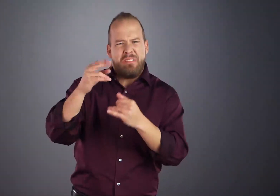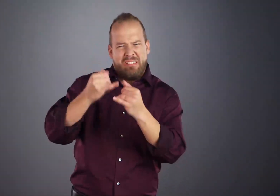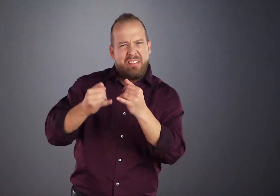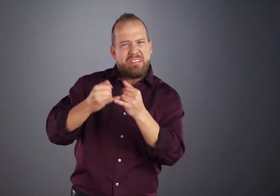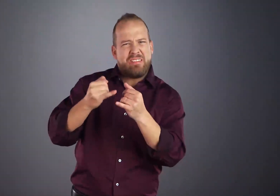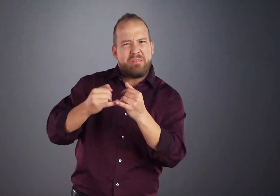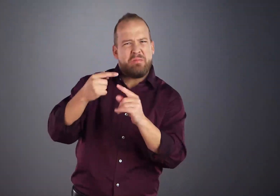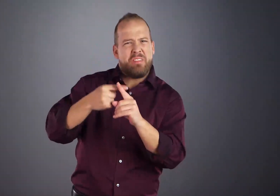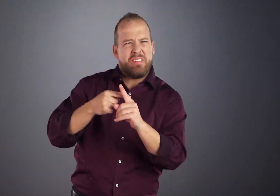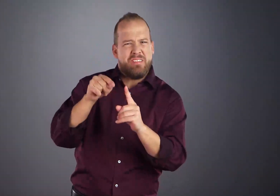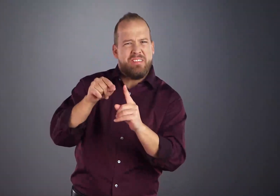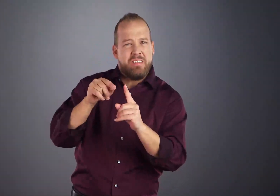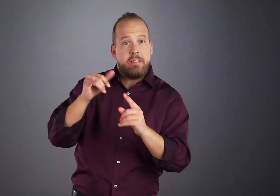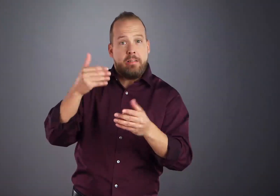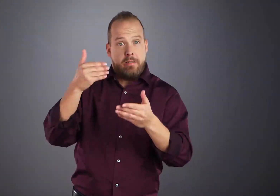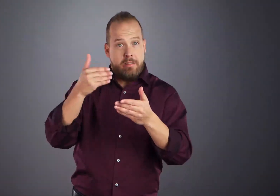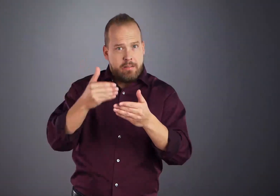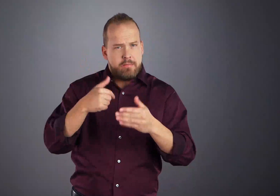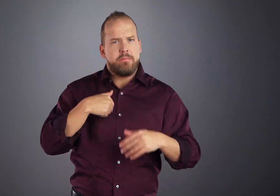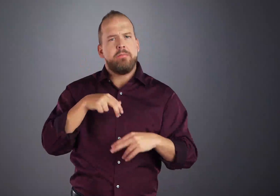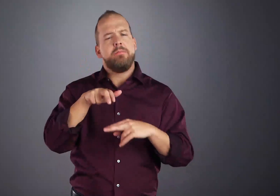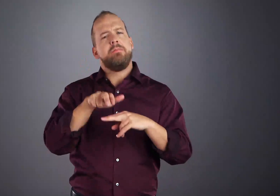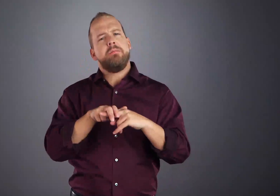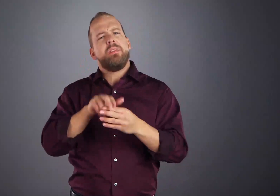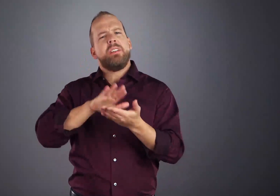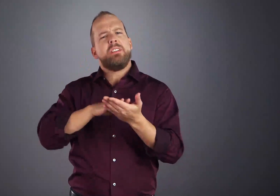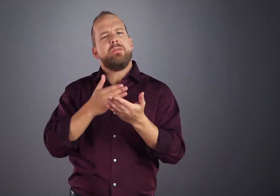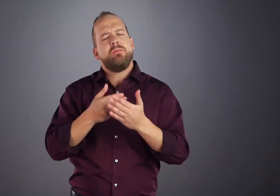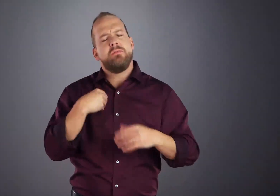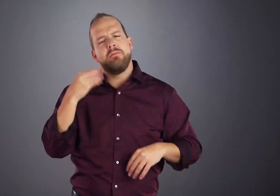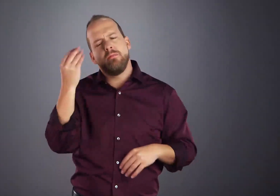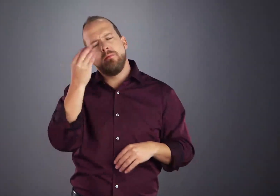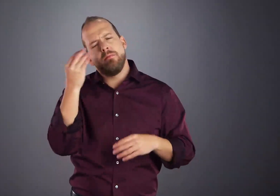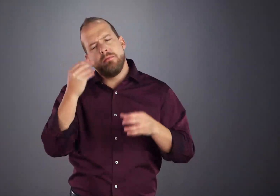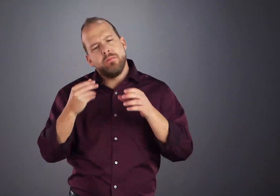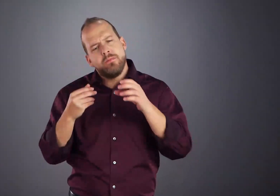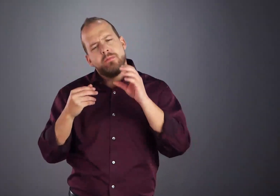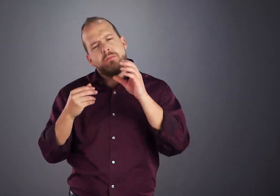Near the end of that bleak November, I sat drinking in my kitchen.